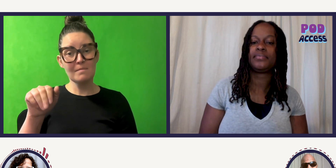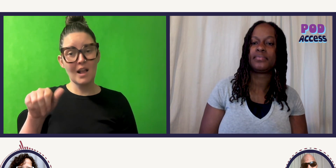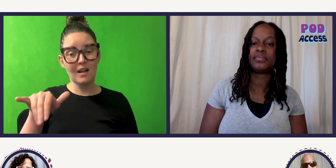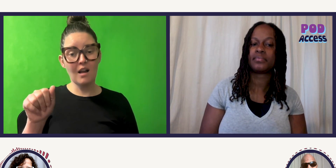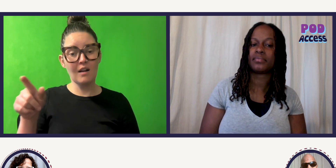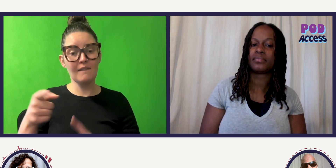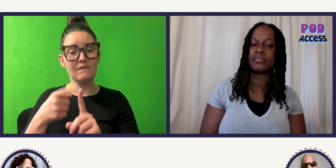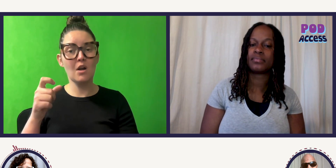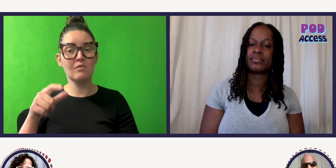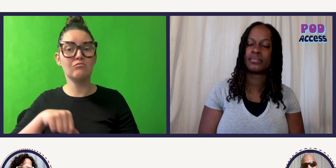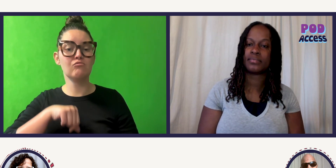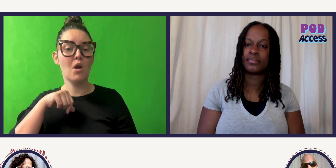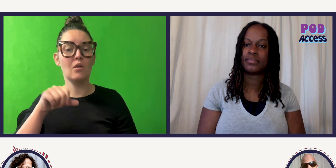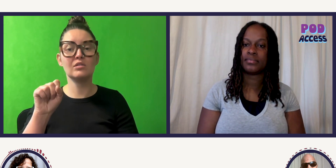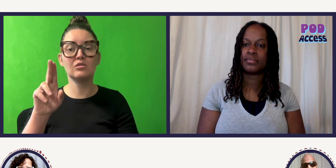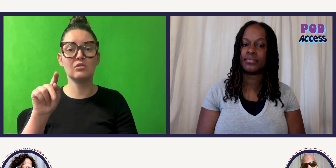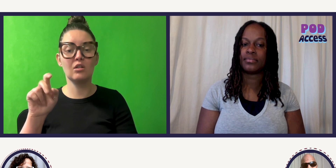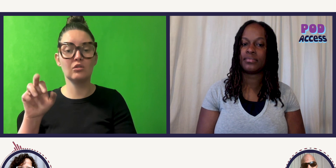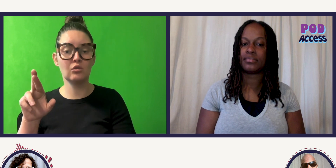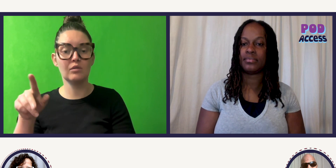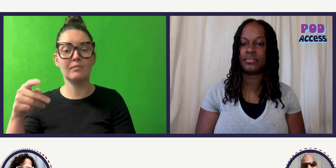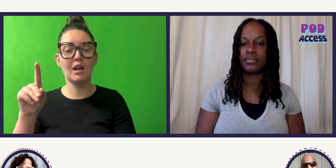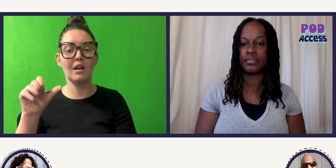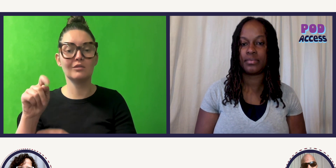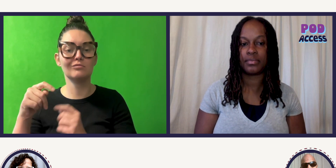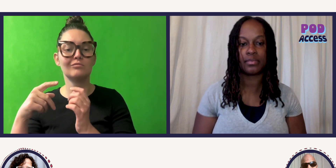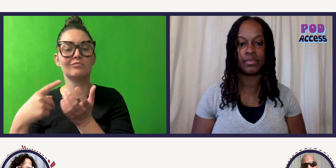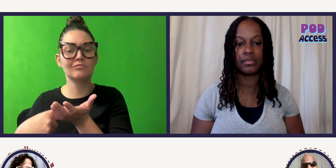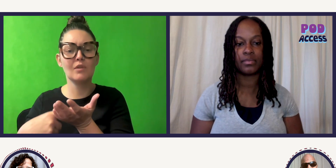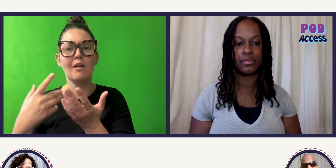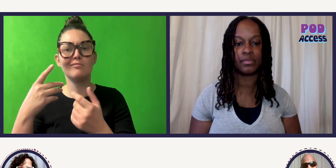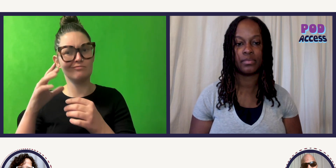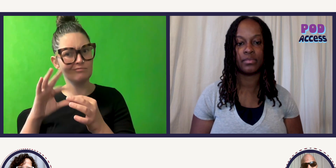Maya from the Proud Stutter podcast shows there are opportunities to switch social media profiles.